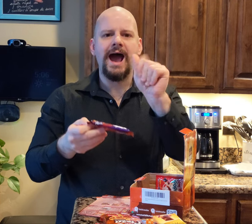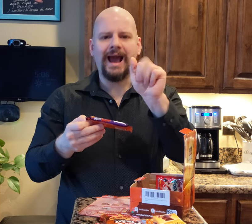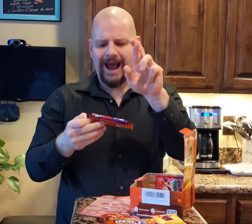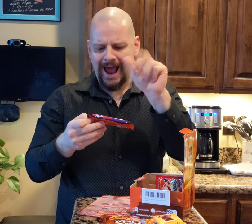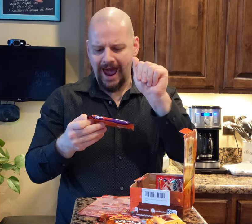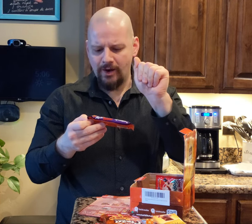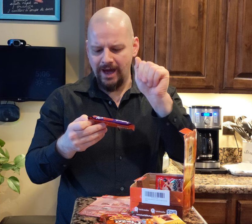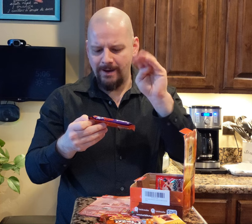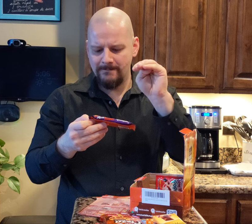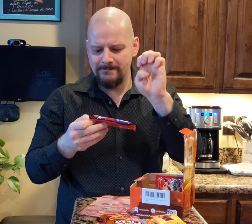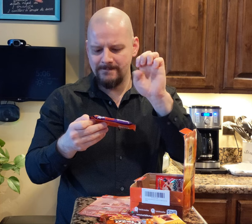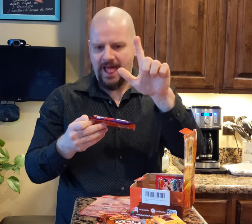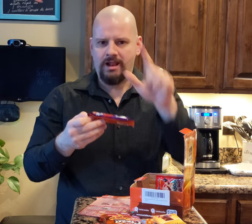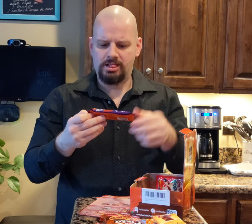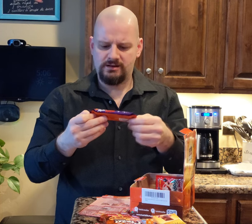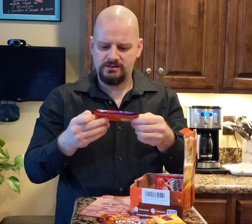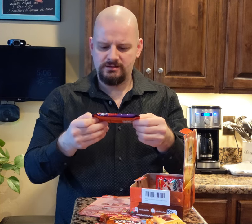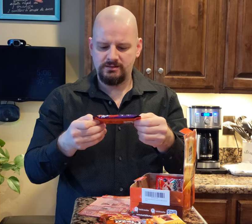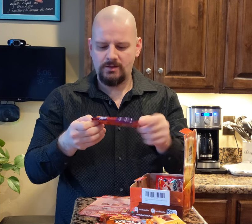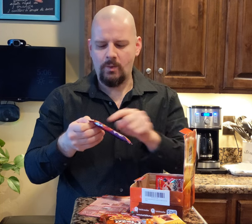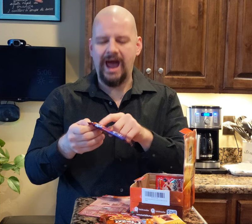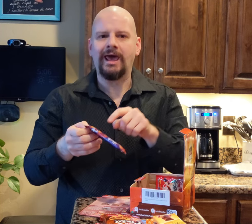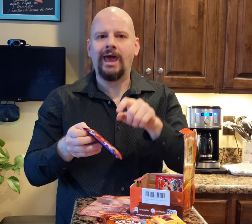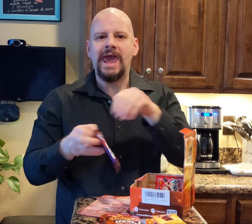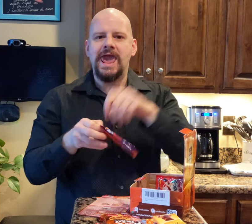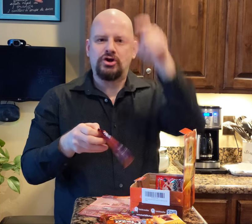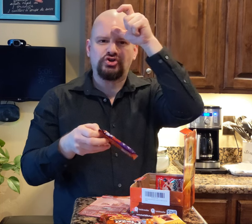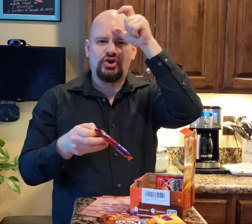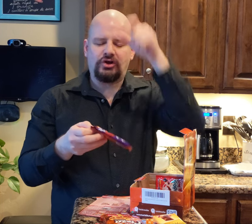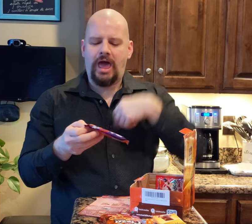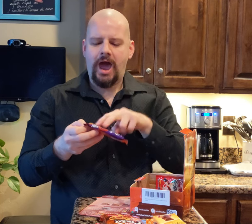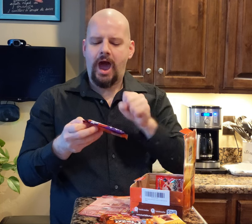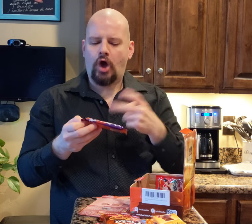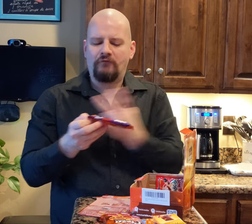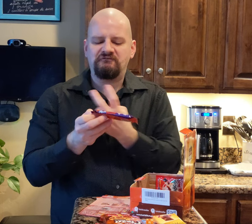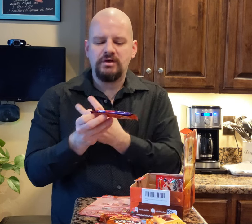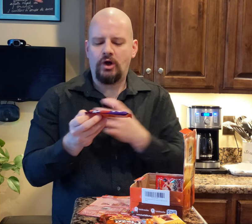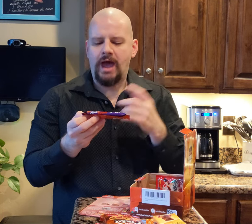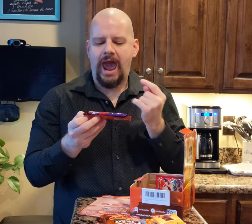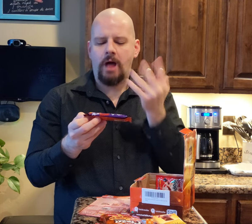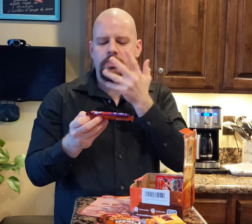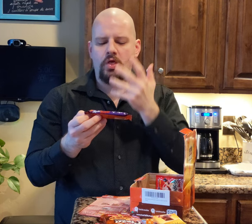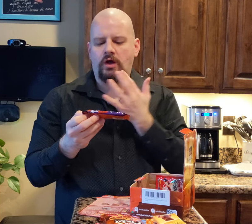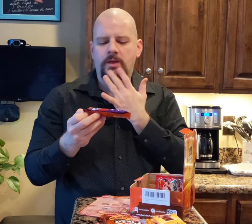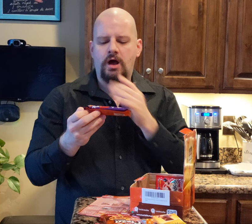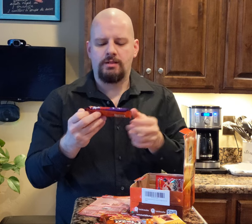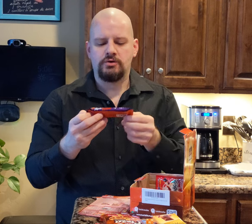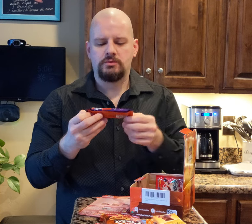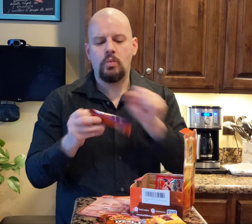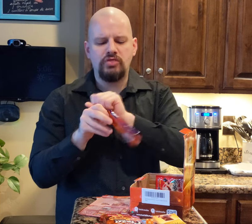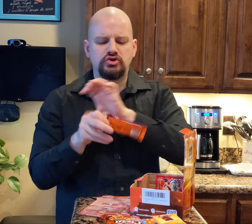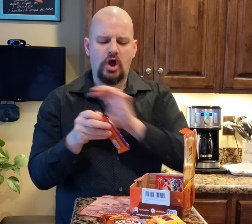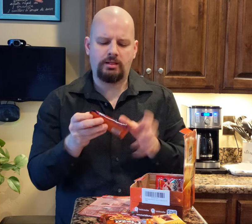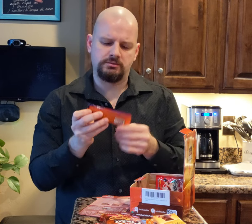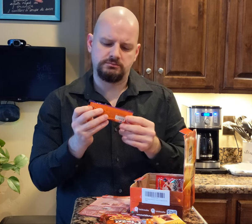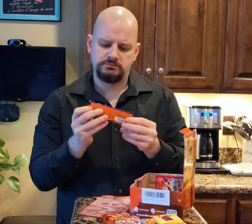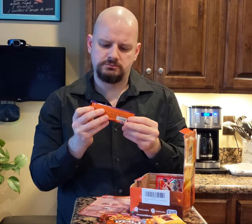"Karamel" ... It's in Turkish, I could figure it out by the look and colour. It has some chocolates too.